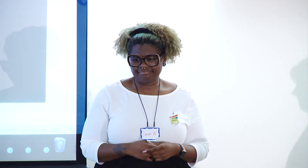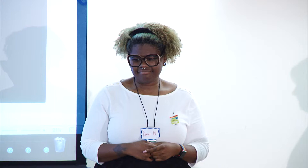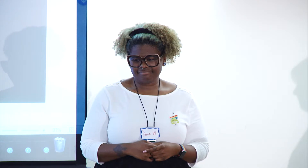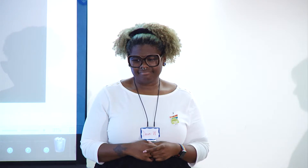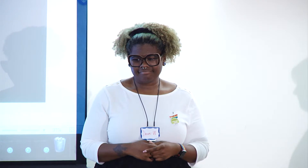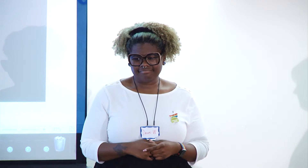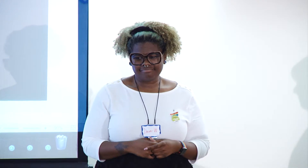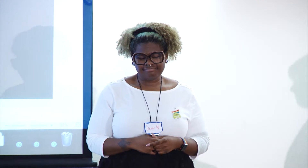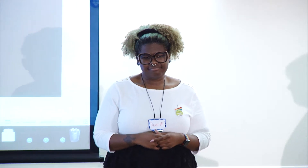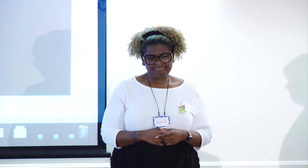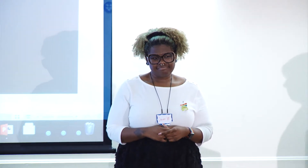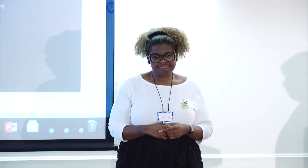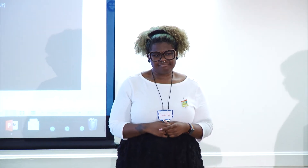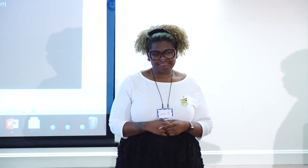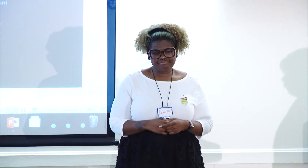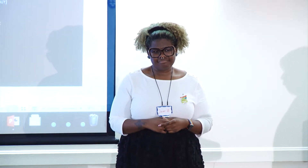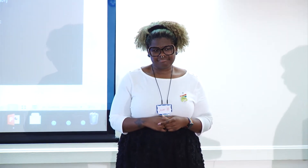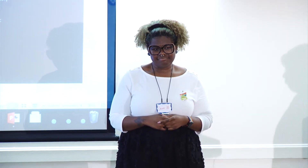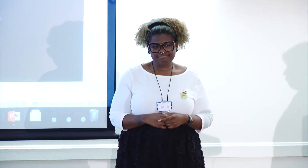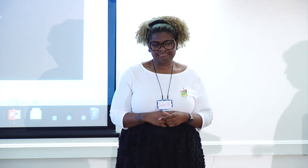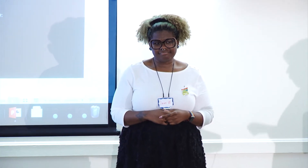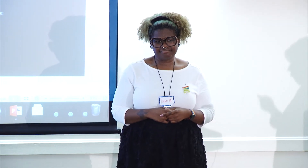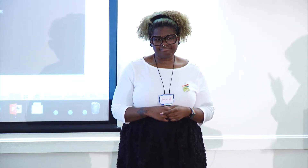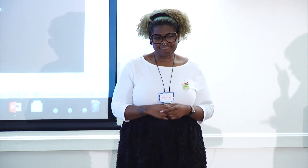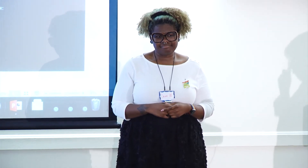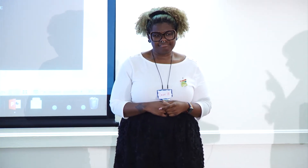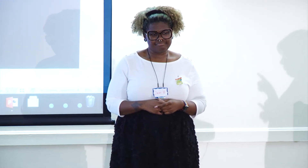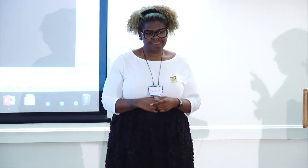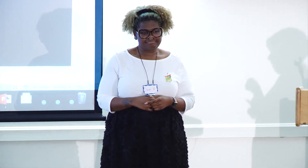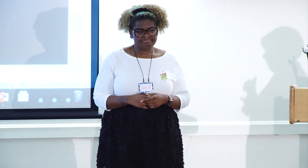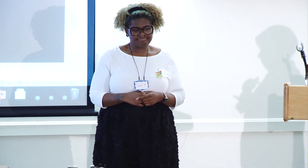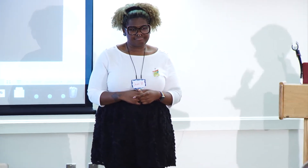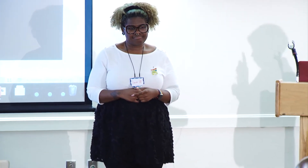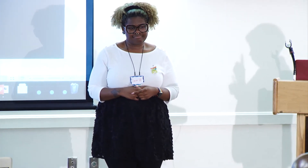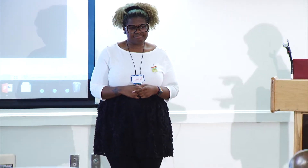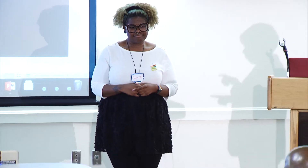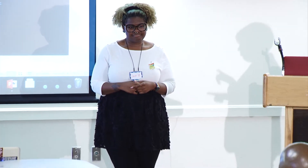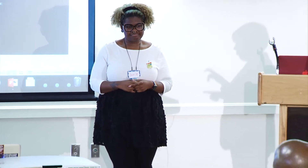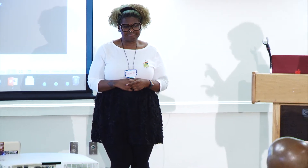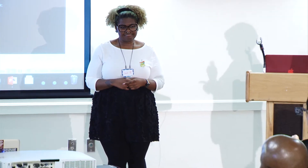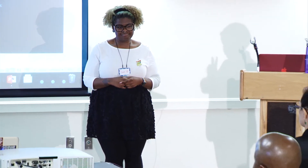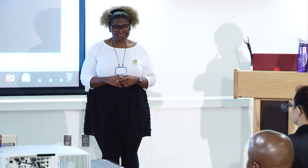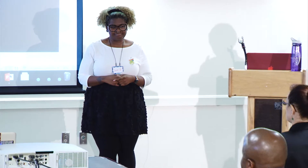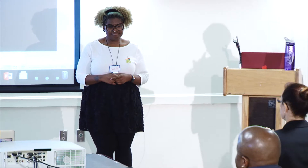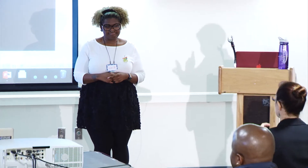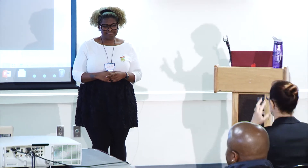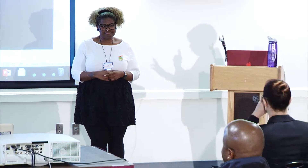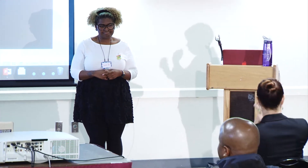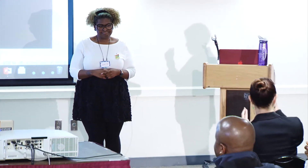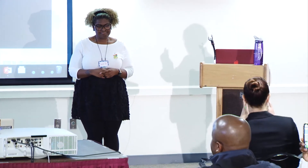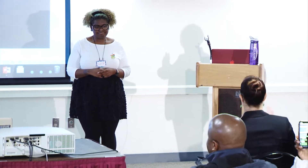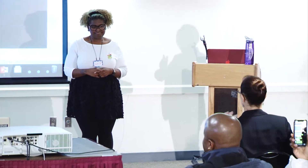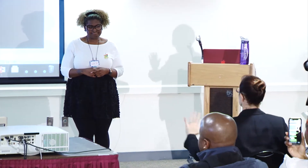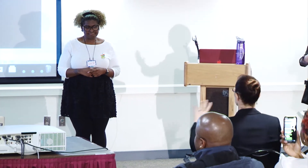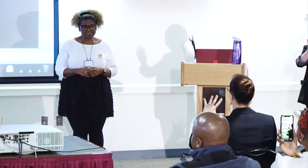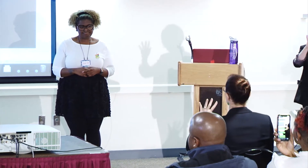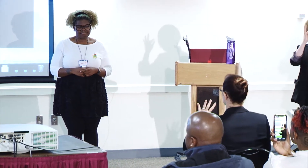Yeah, I definitely don't disagree at all with the idea that we should always respect how other people identify.